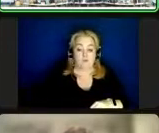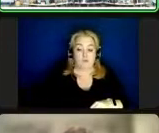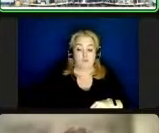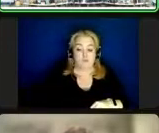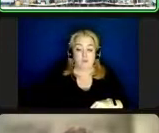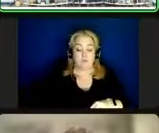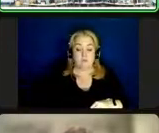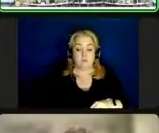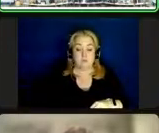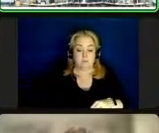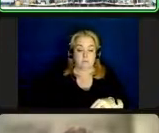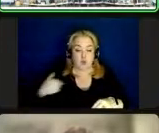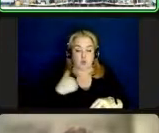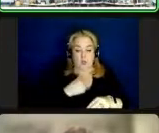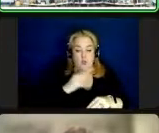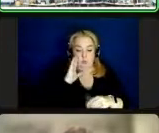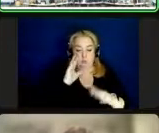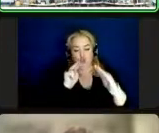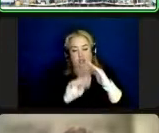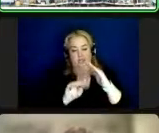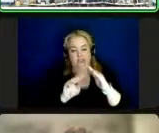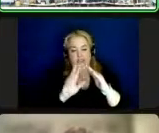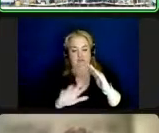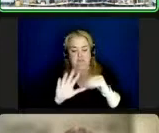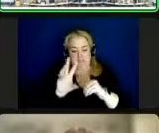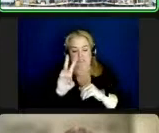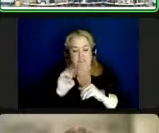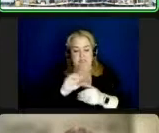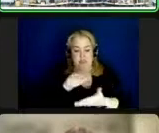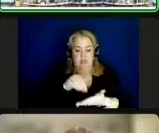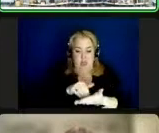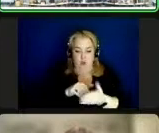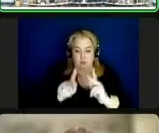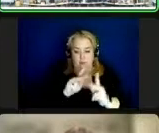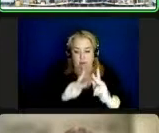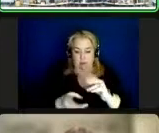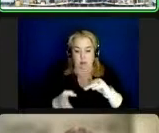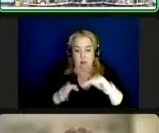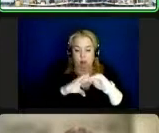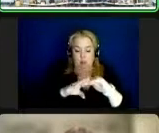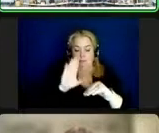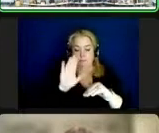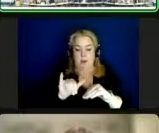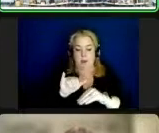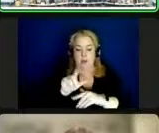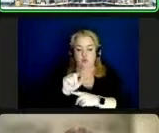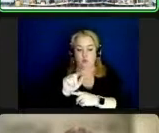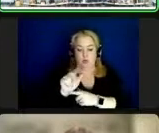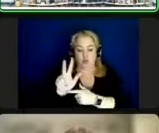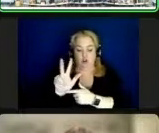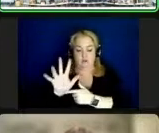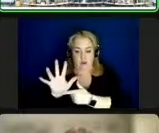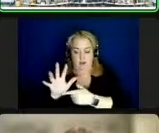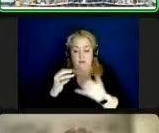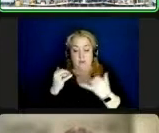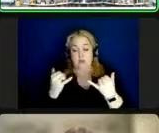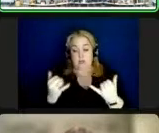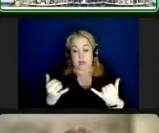BEFORE THE 2020 CENSUS AS WELL.